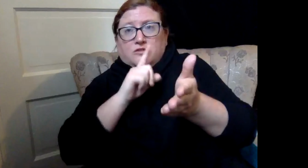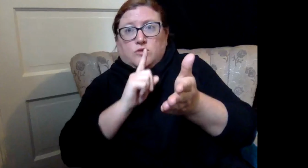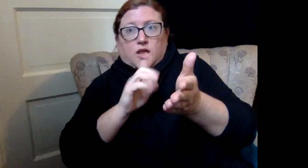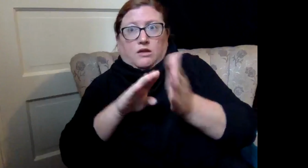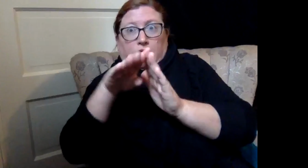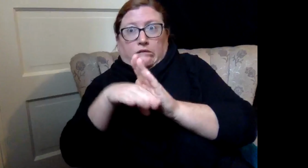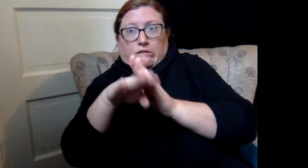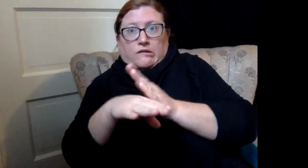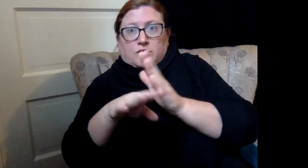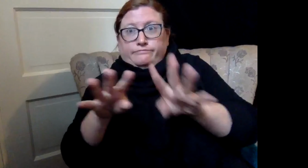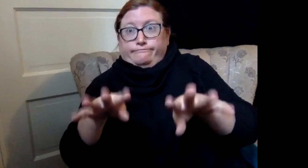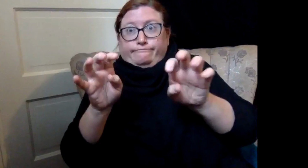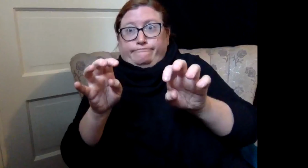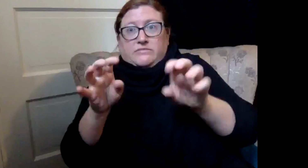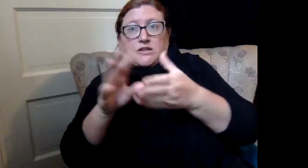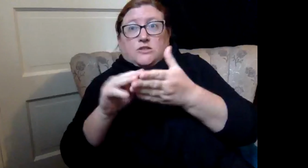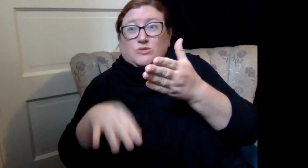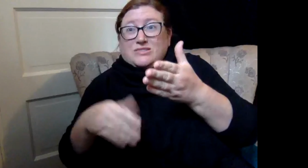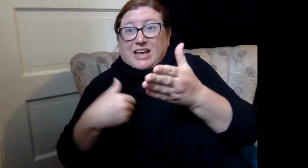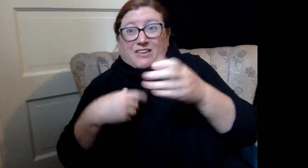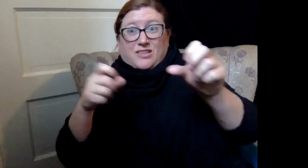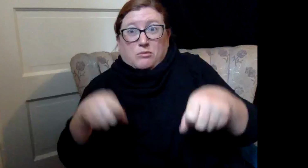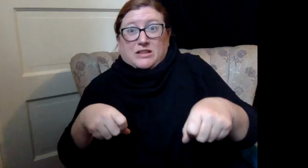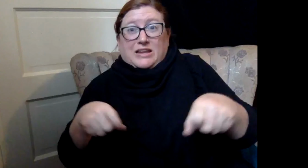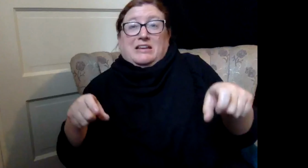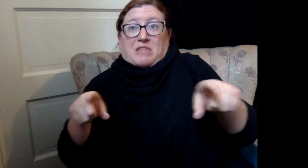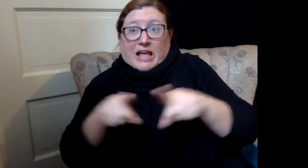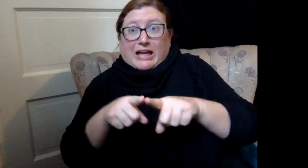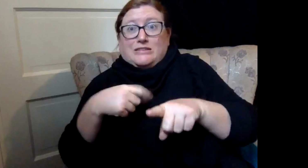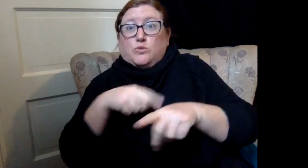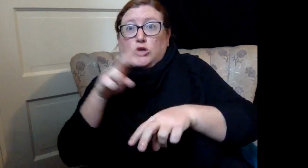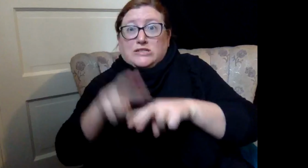really unpredictable right now.